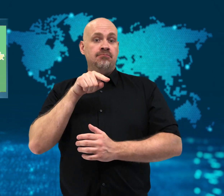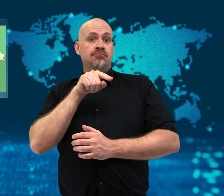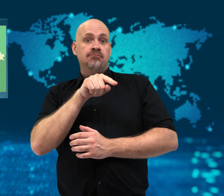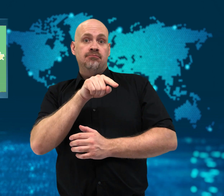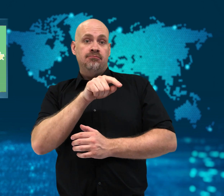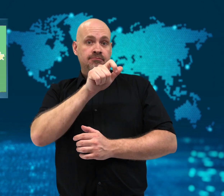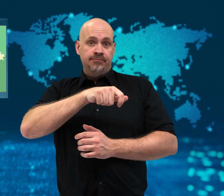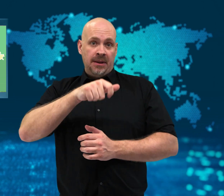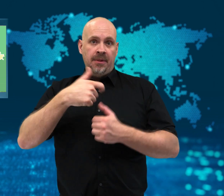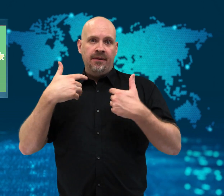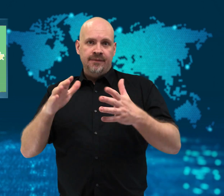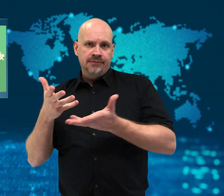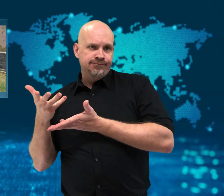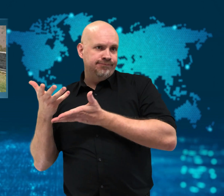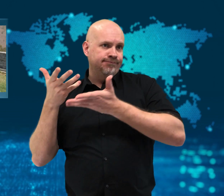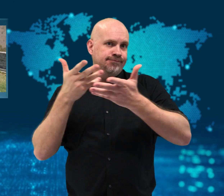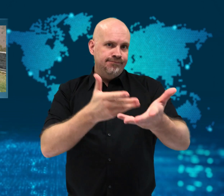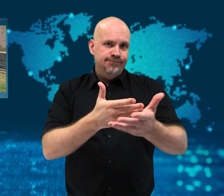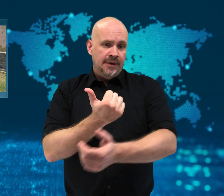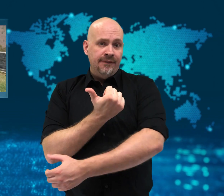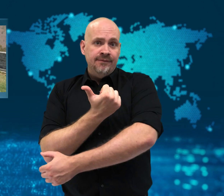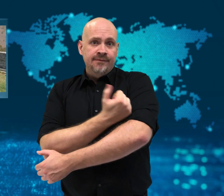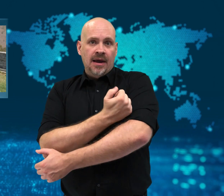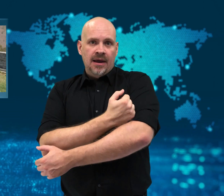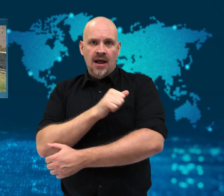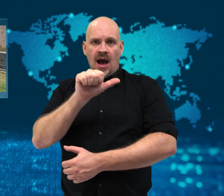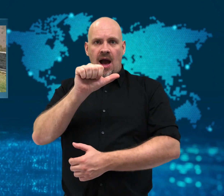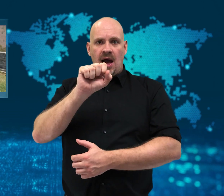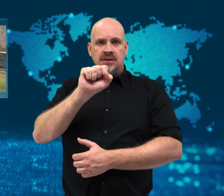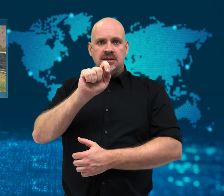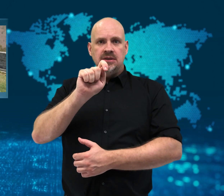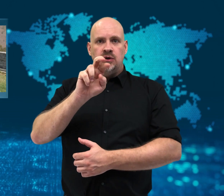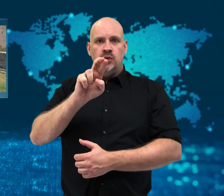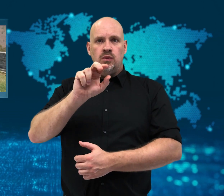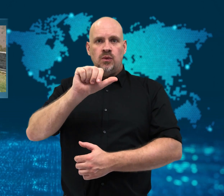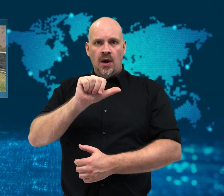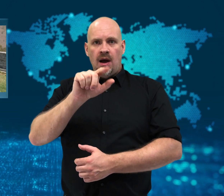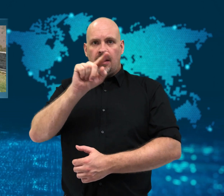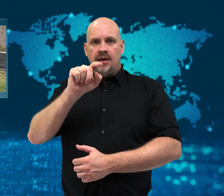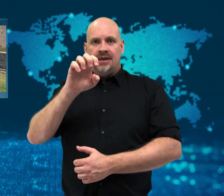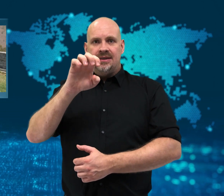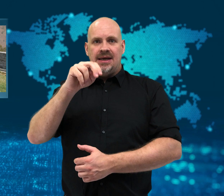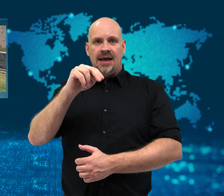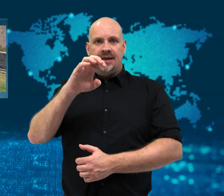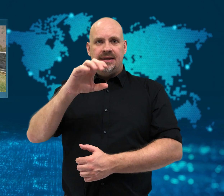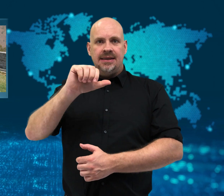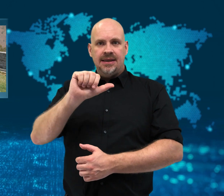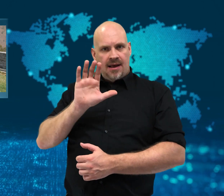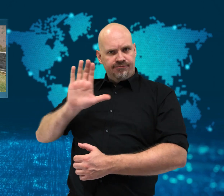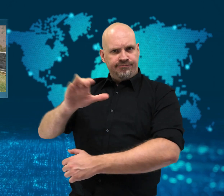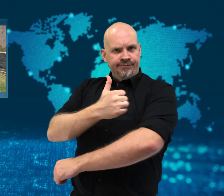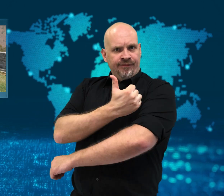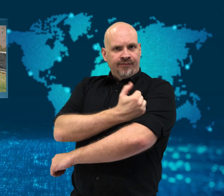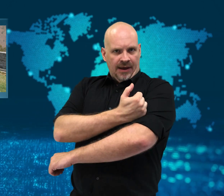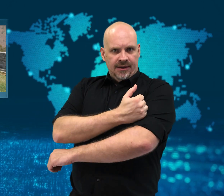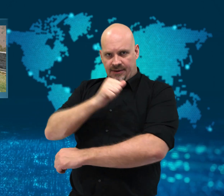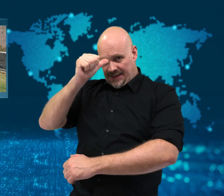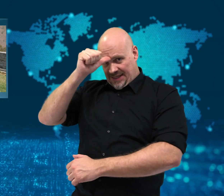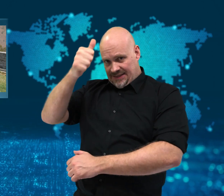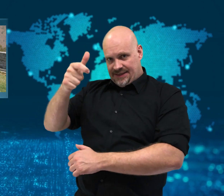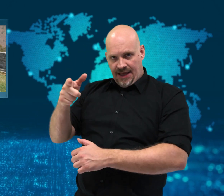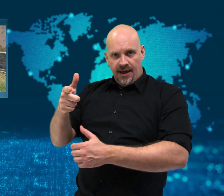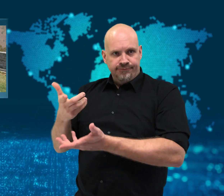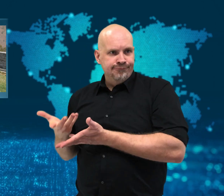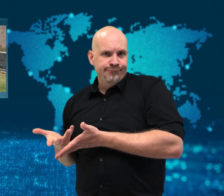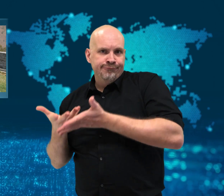Most people were able to receive AstraZeneca vaccine doses donated